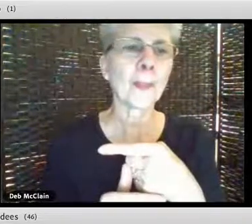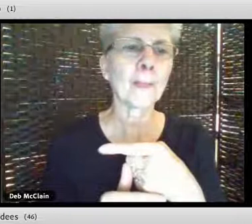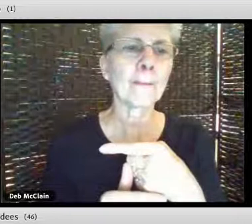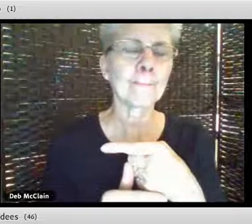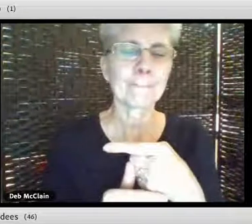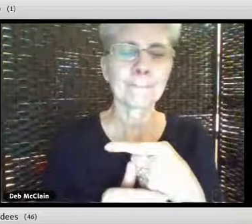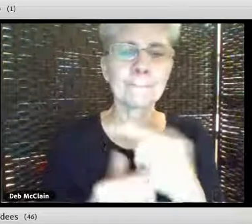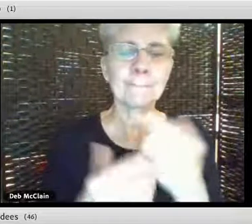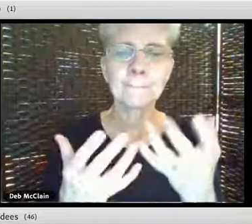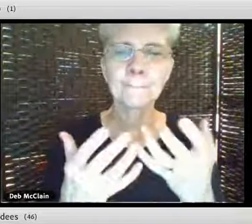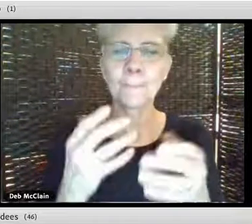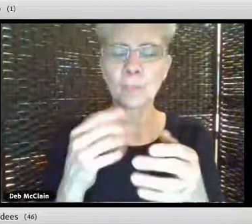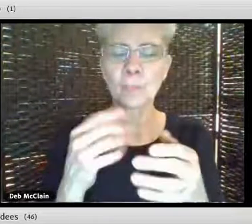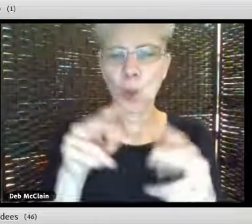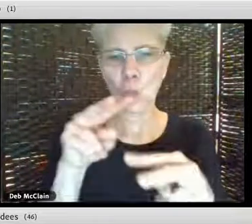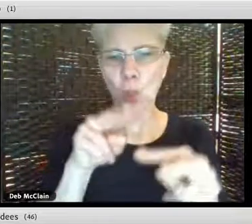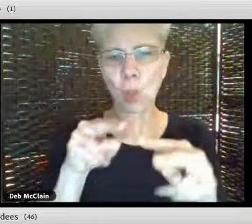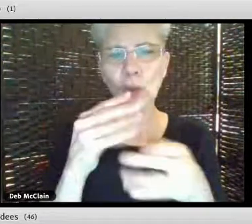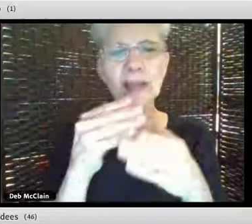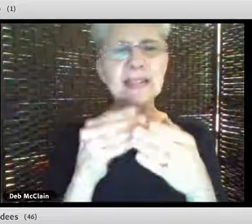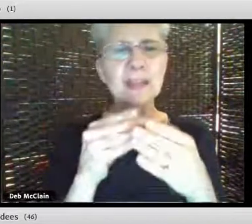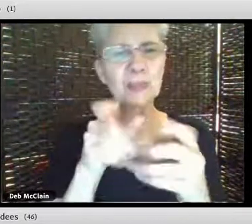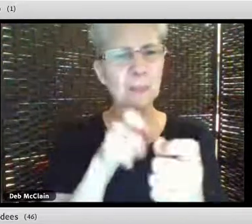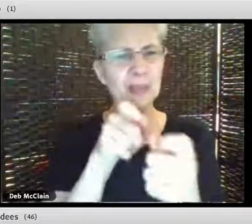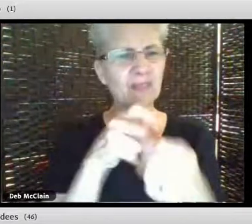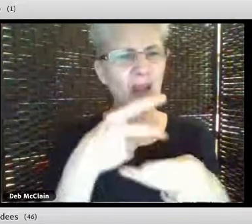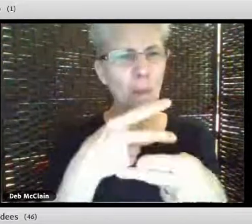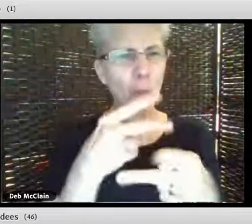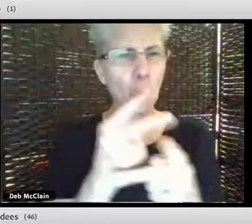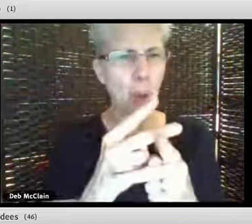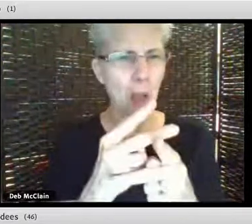We're going to look at some specific products: Google Drive.